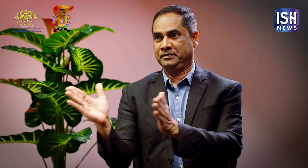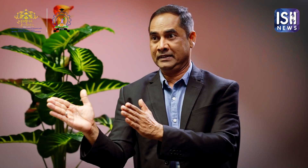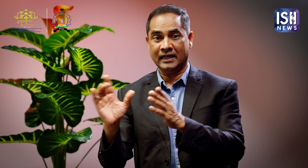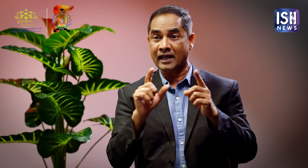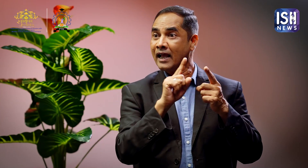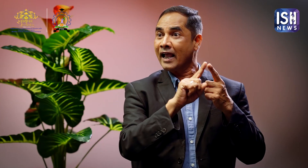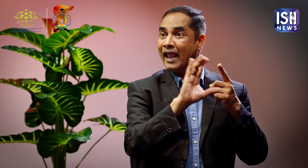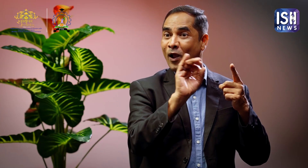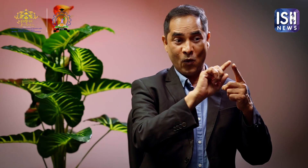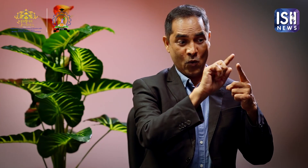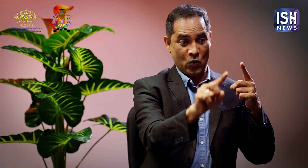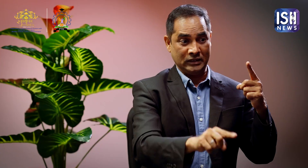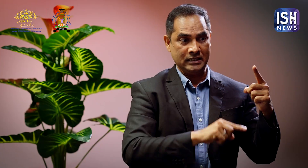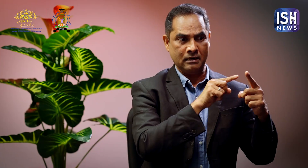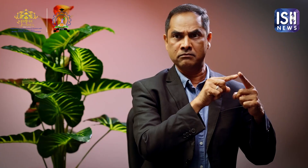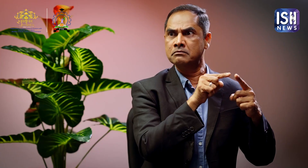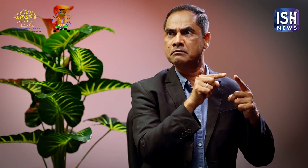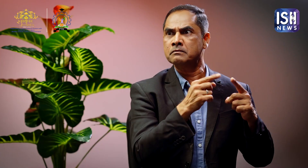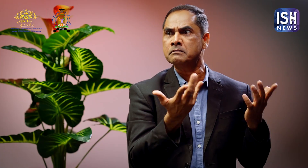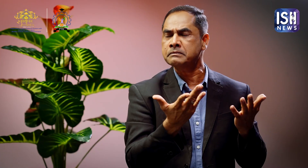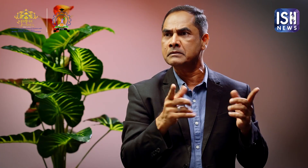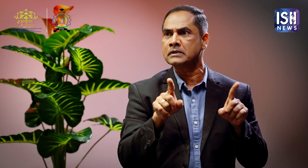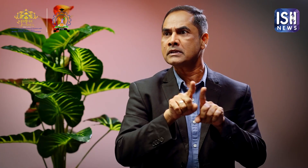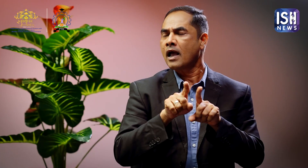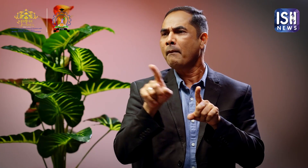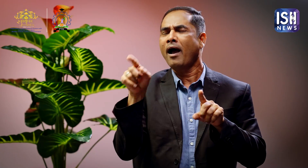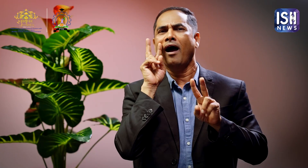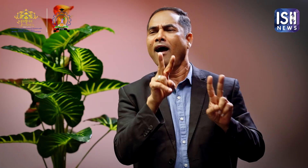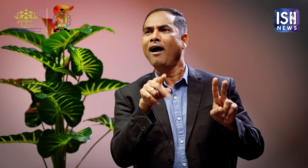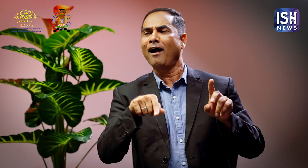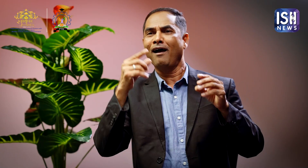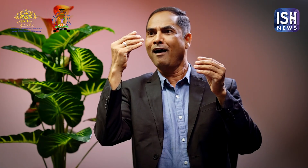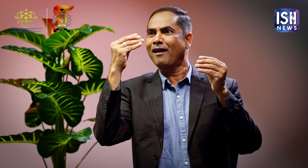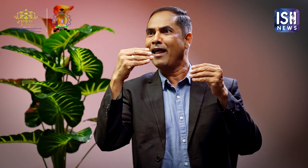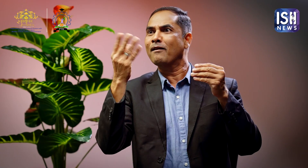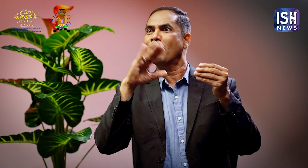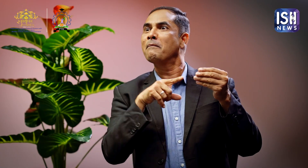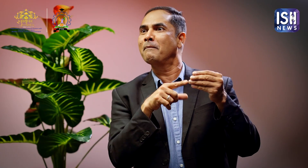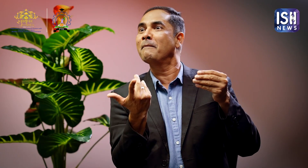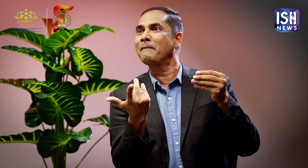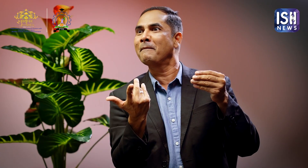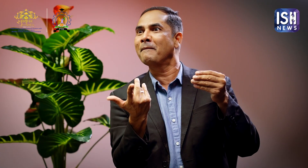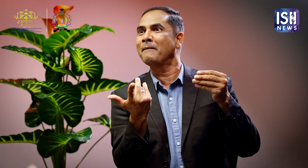Apart from ‘Eco,’ we also have the concept of an ‘Eco-system.’ Let me give you an example. Where does rainwater come from?